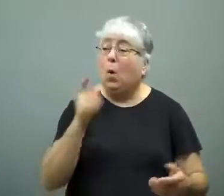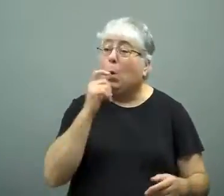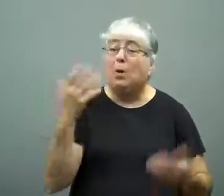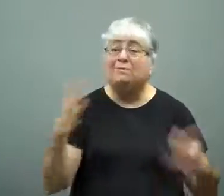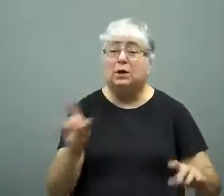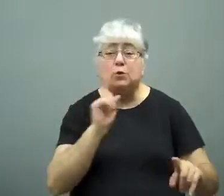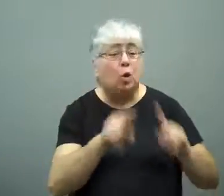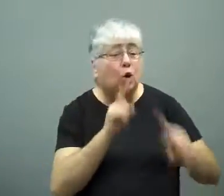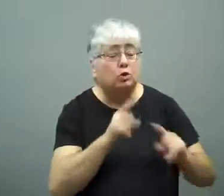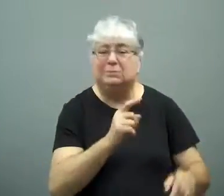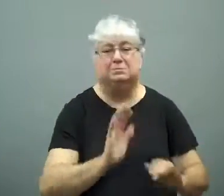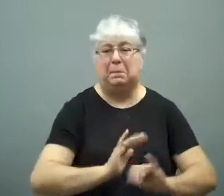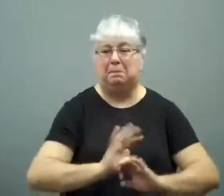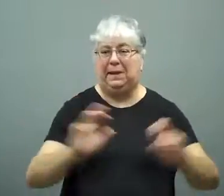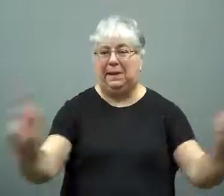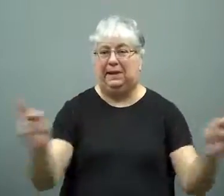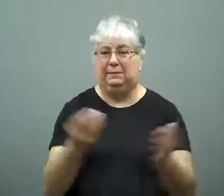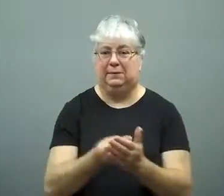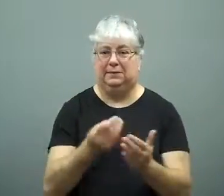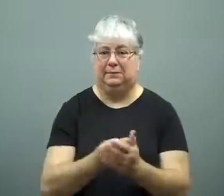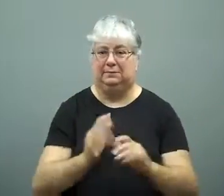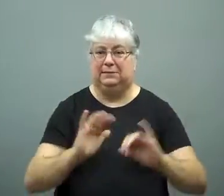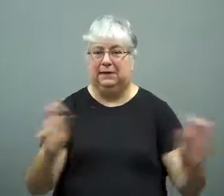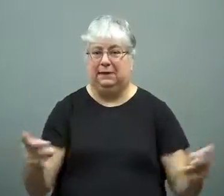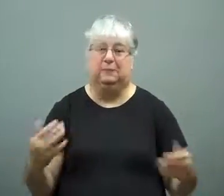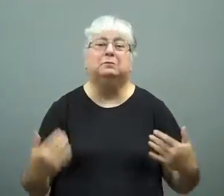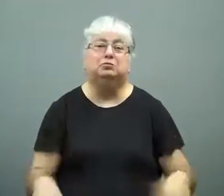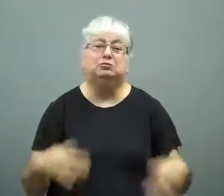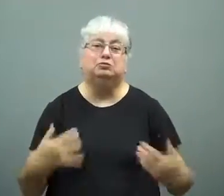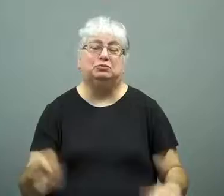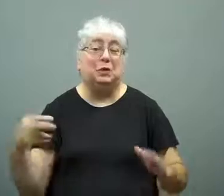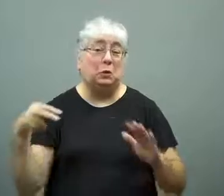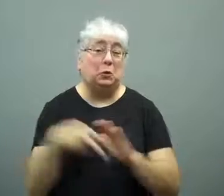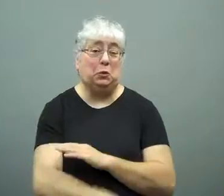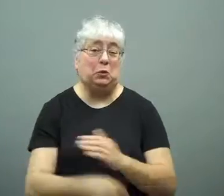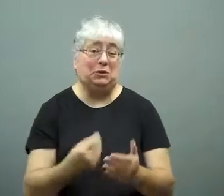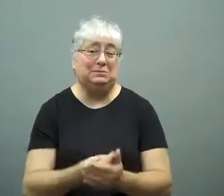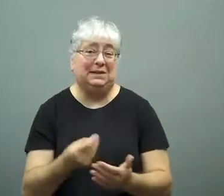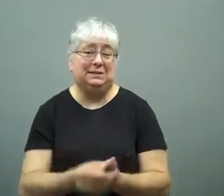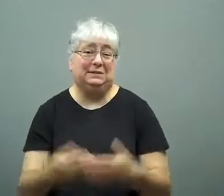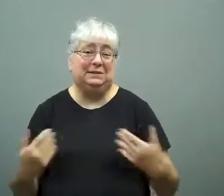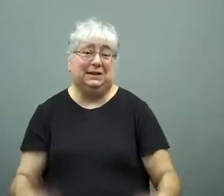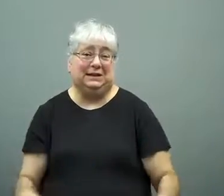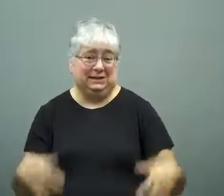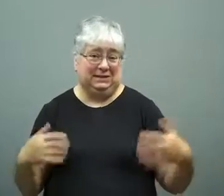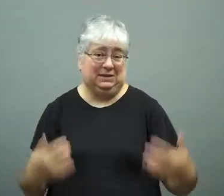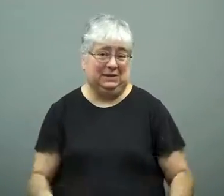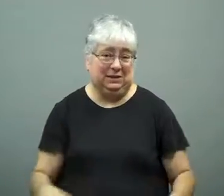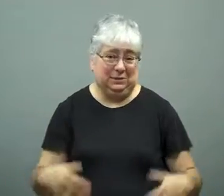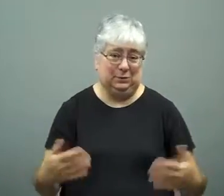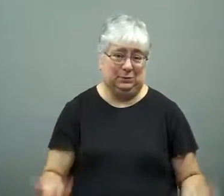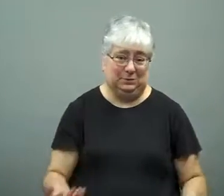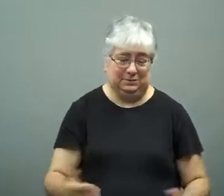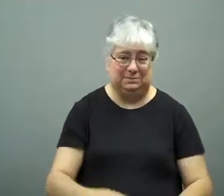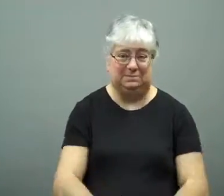Refunds will be given to those who pre ordered the book.